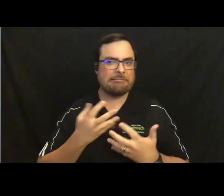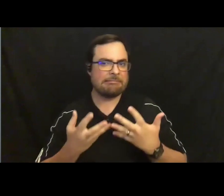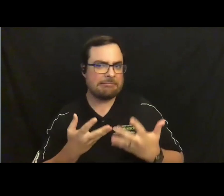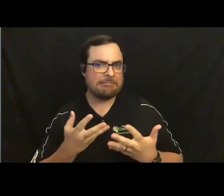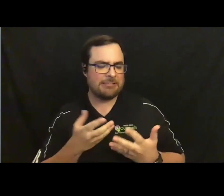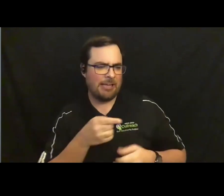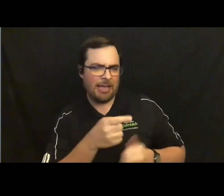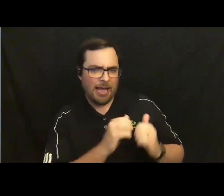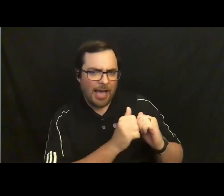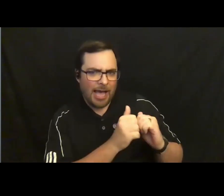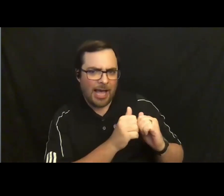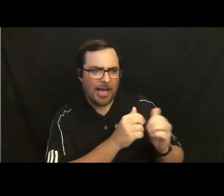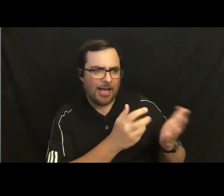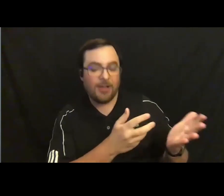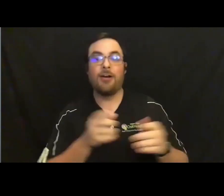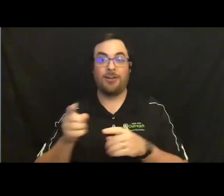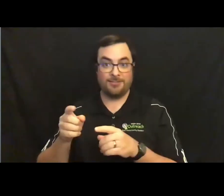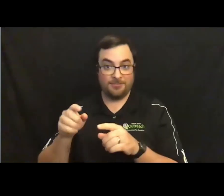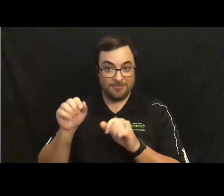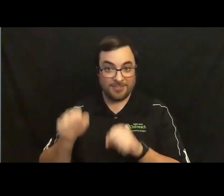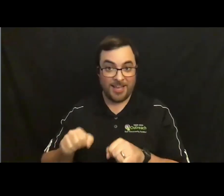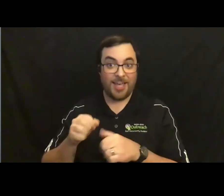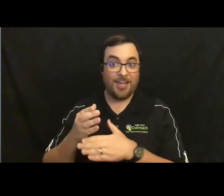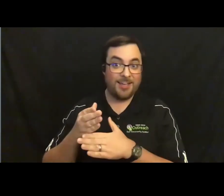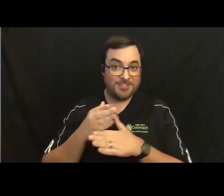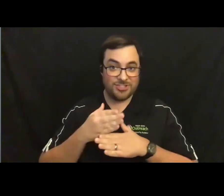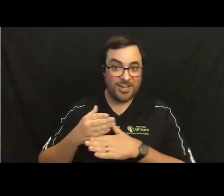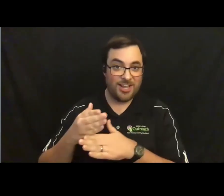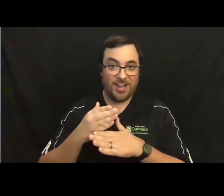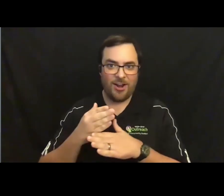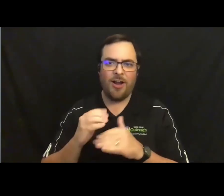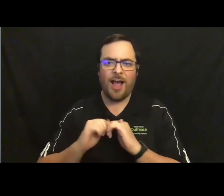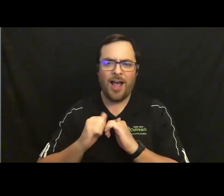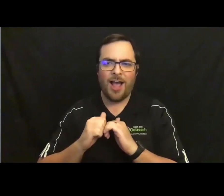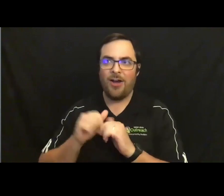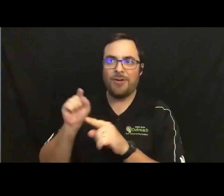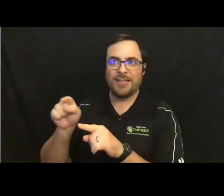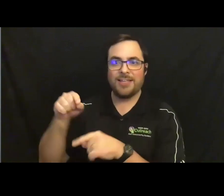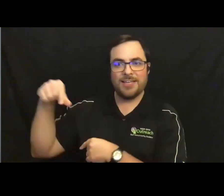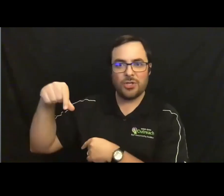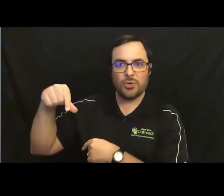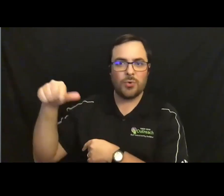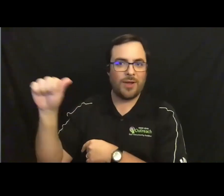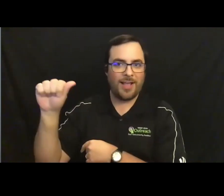we would love for you to share those questions in the chat or the Q&A once we invite that